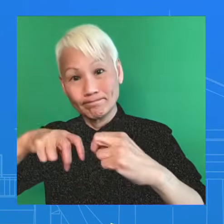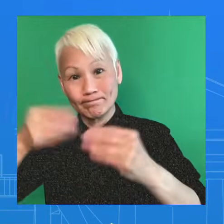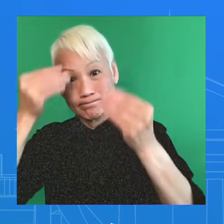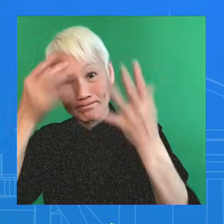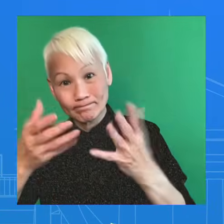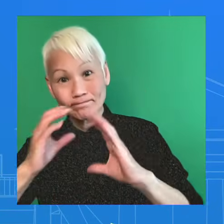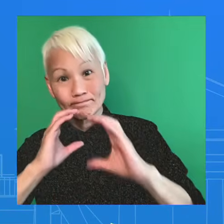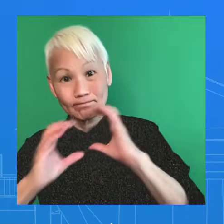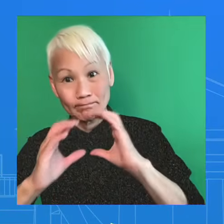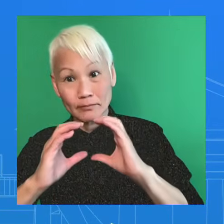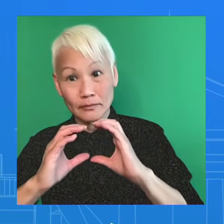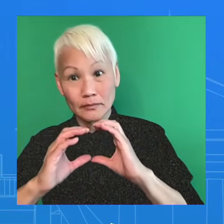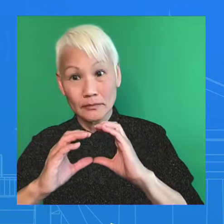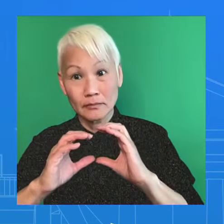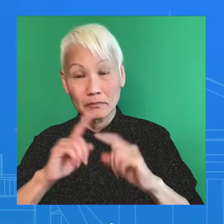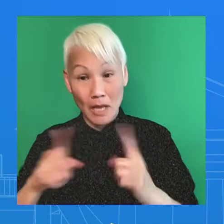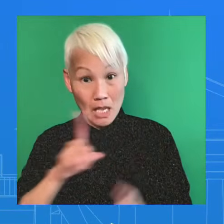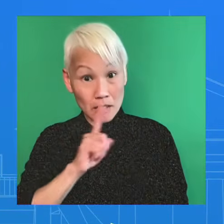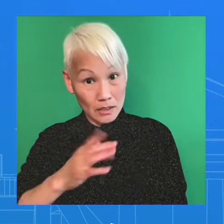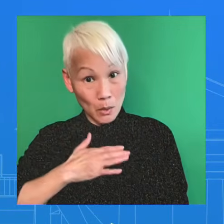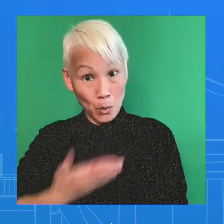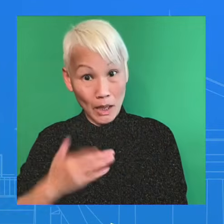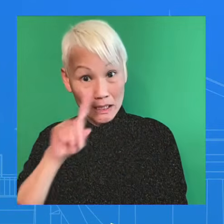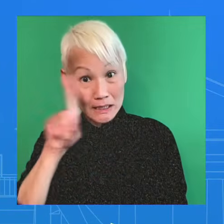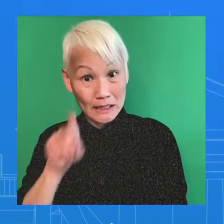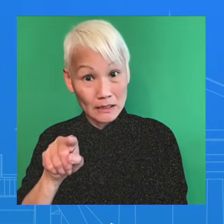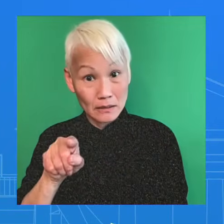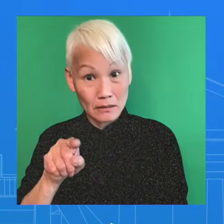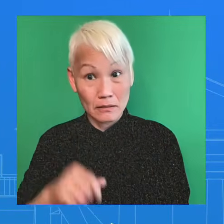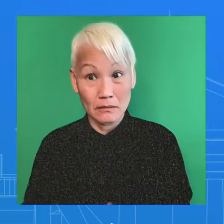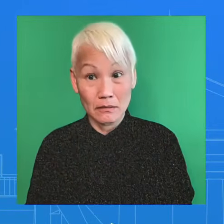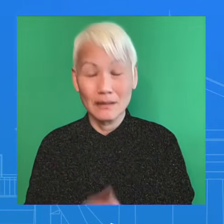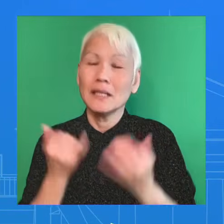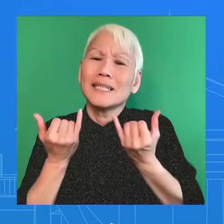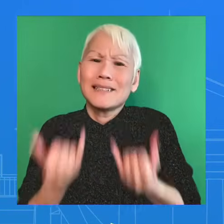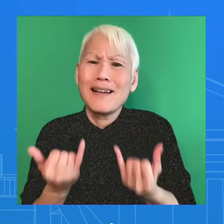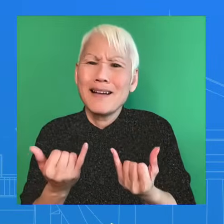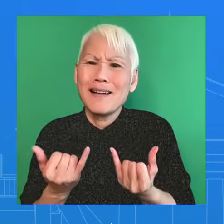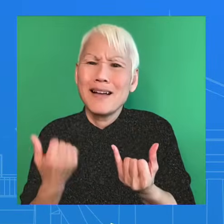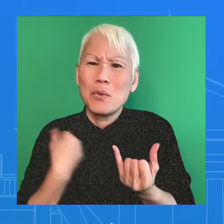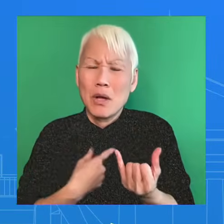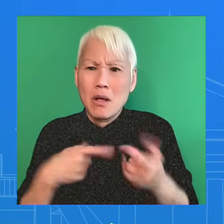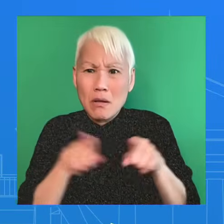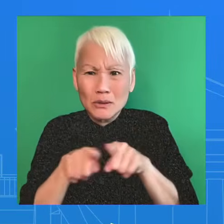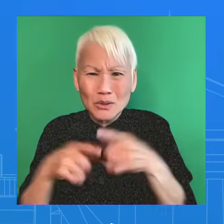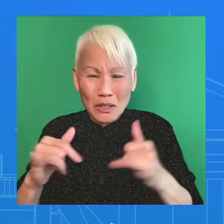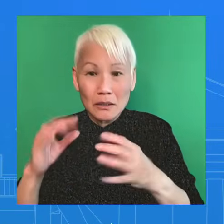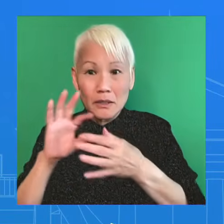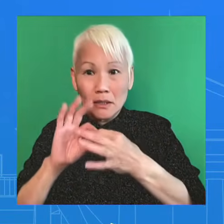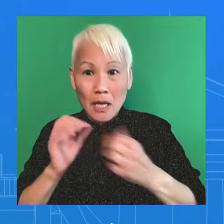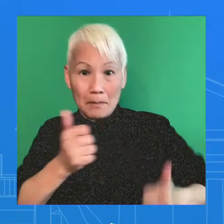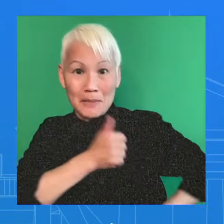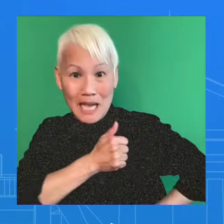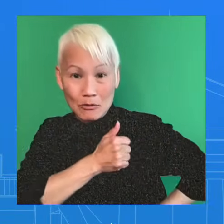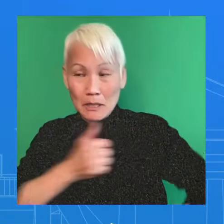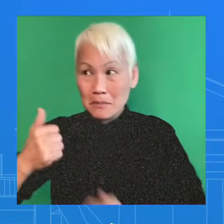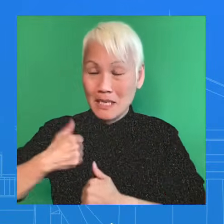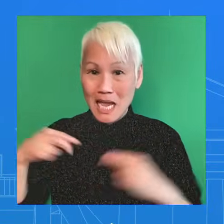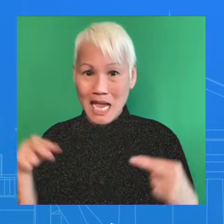back open for himself. And we have been unsuccessful. And that's unfortunate, particularly because while we spent the first 10 minutes in this press conference talking about these two dangerous,